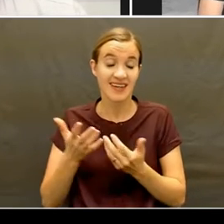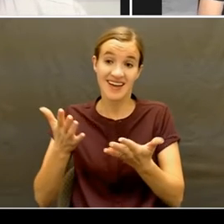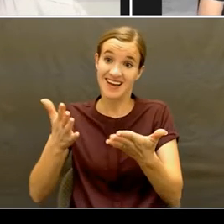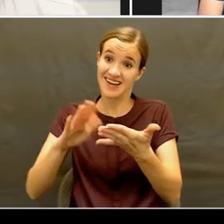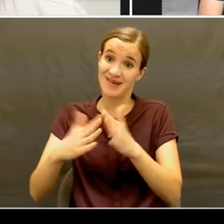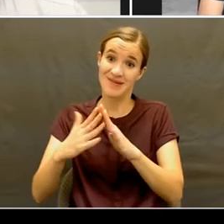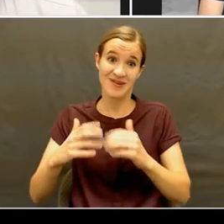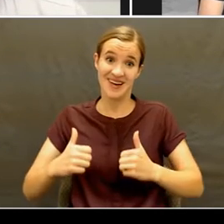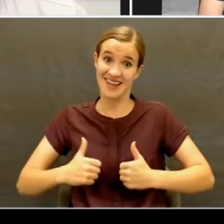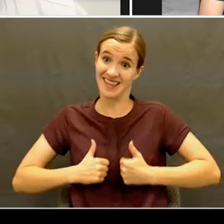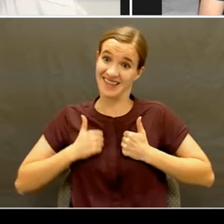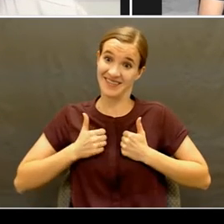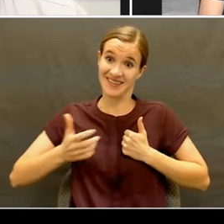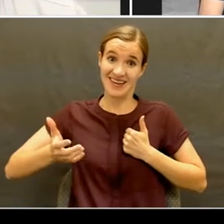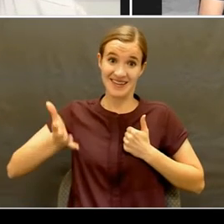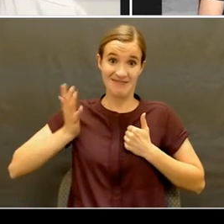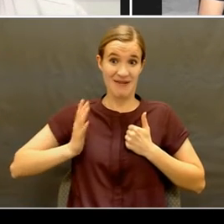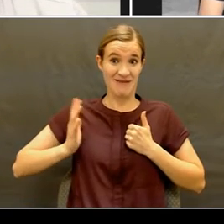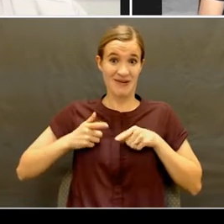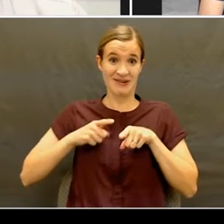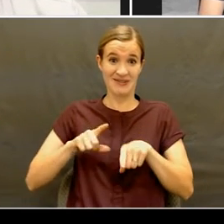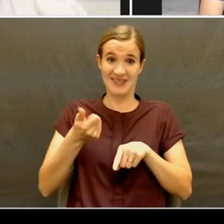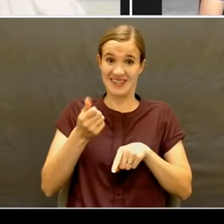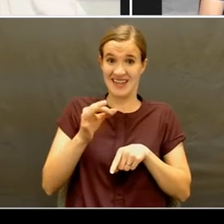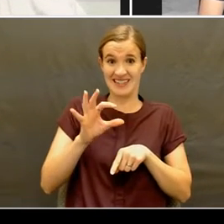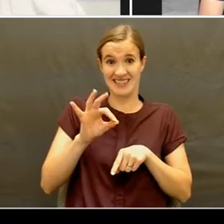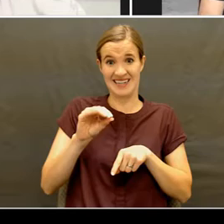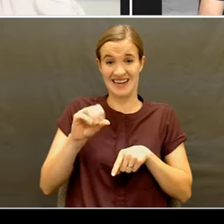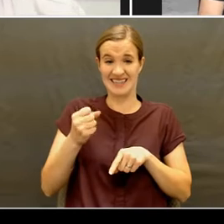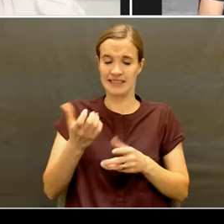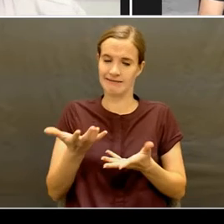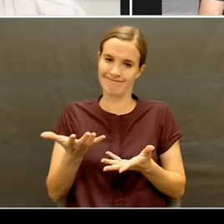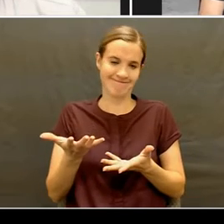Mark: And this was after the ADA, so of course that brings back to, we needed to get the